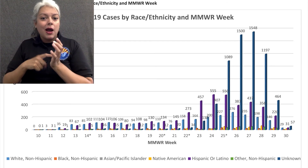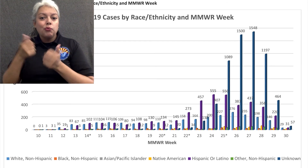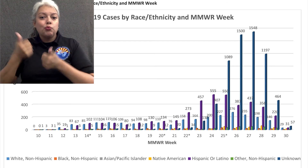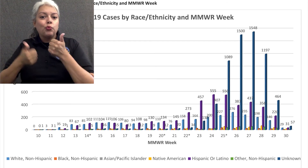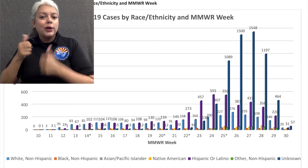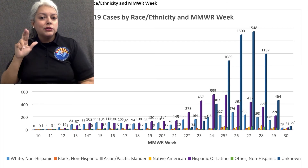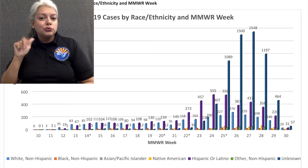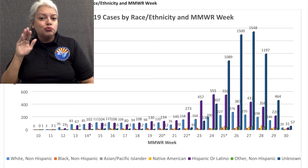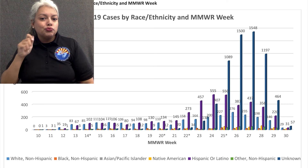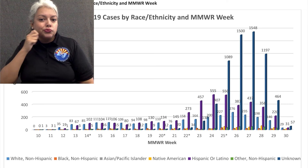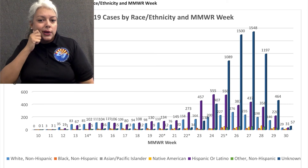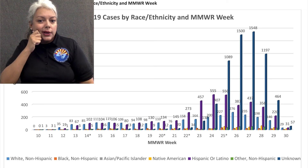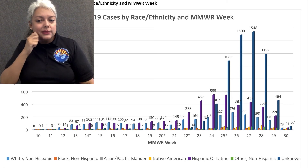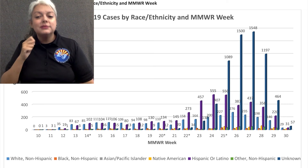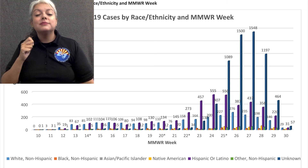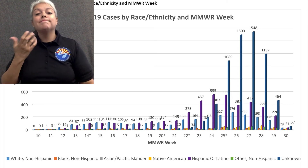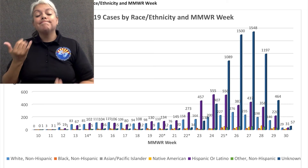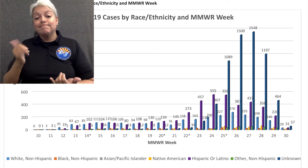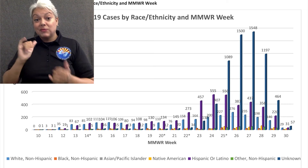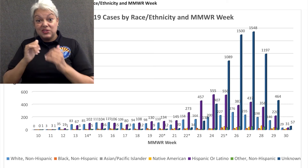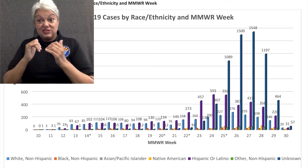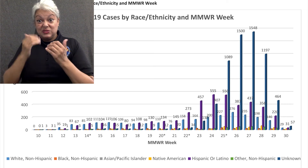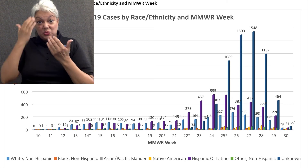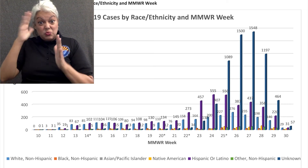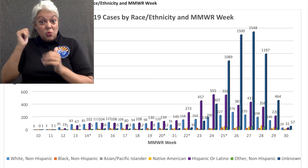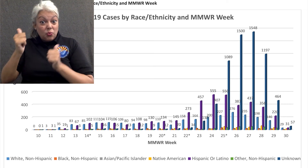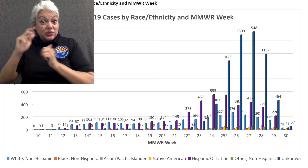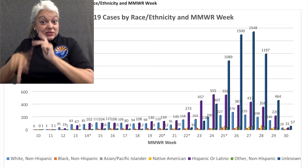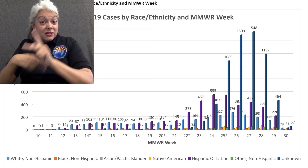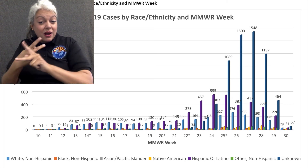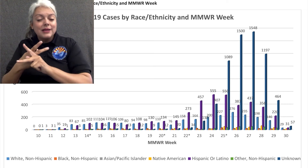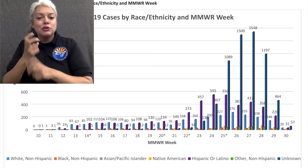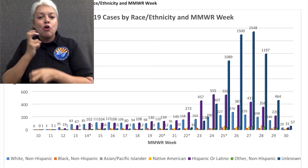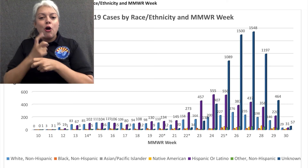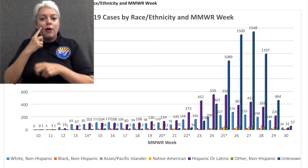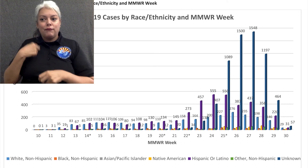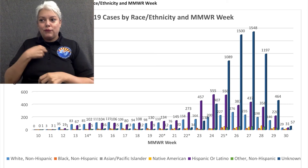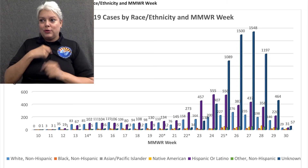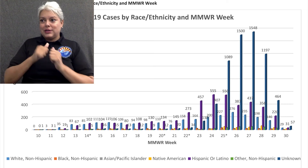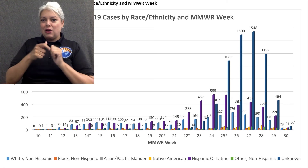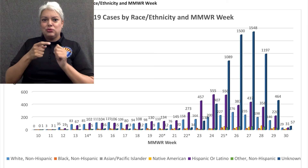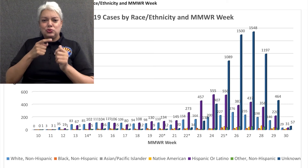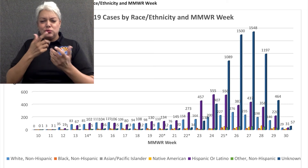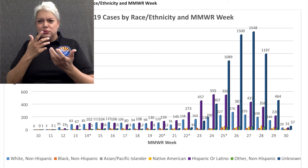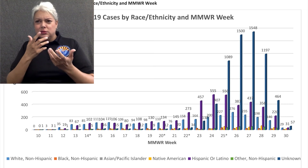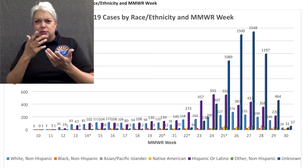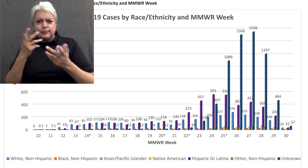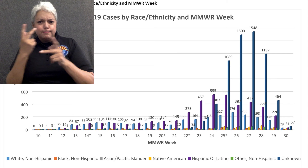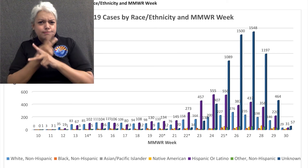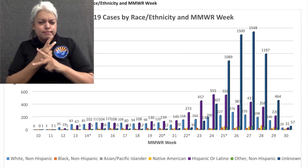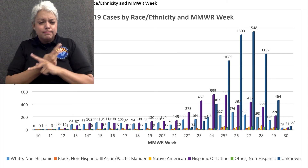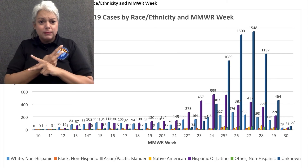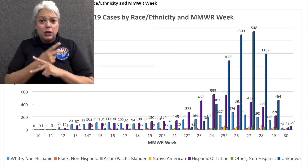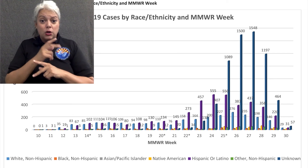without that data is very difficult for us to interpret what is the impact of racial race and ethnicity